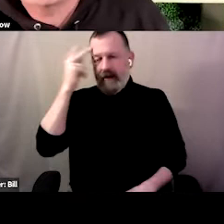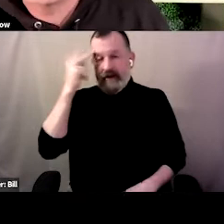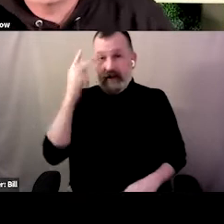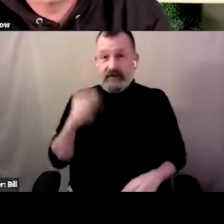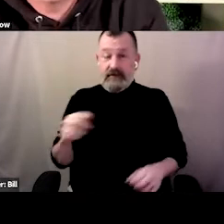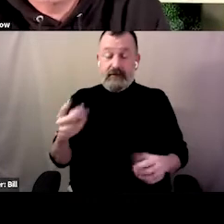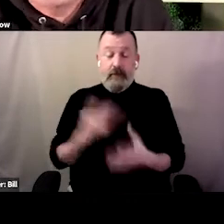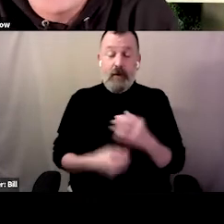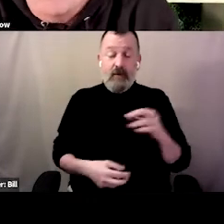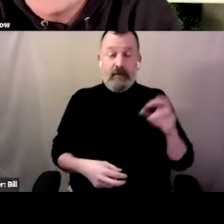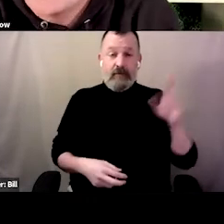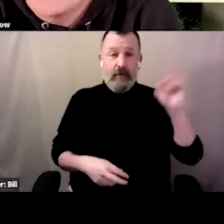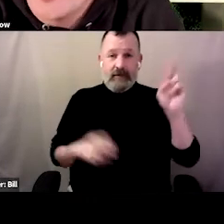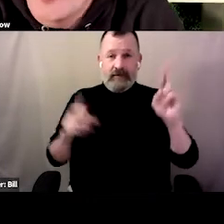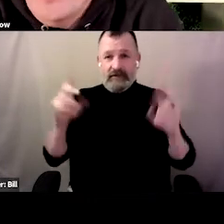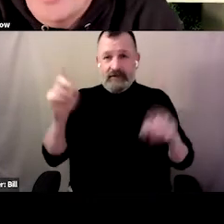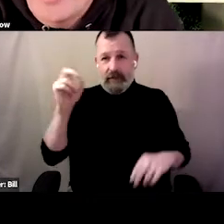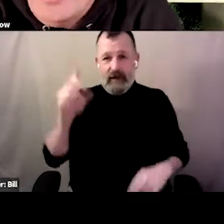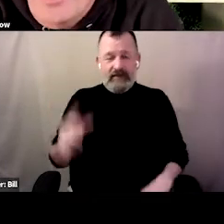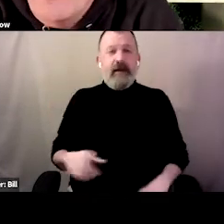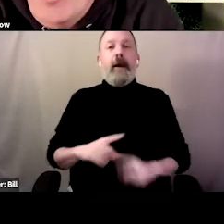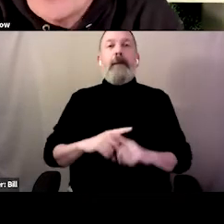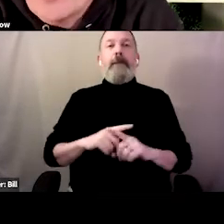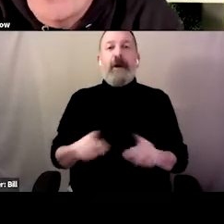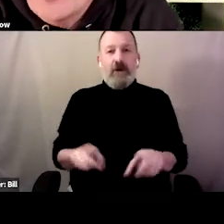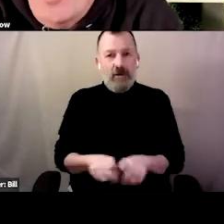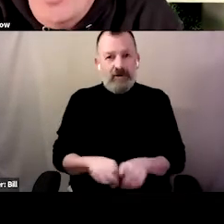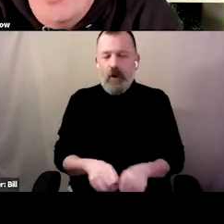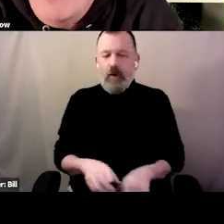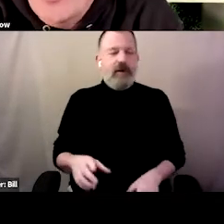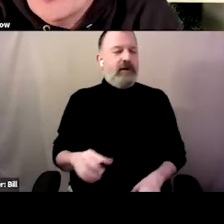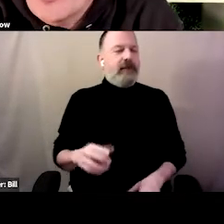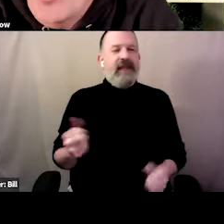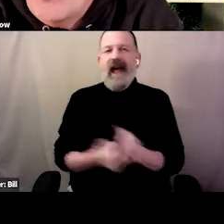CalebBarlow: But also, you know, the kind of all the stuff we saw four years ago with